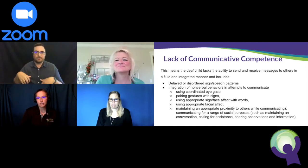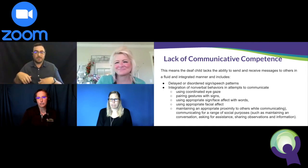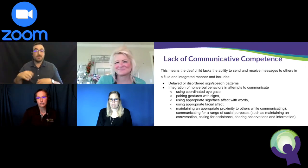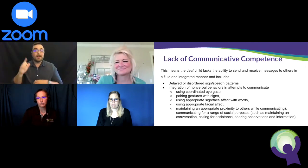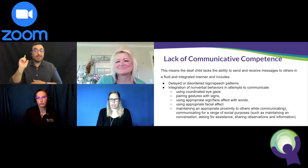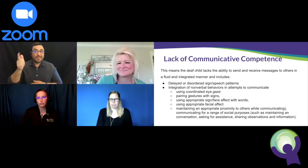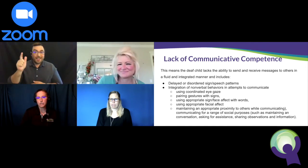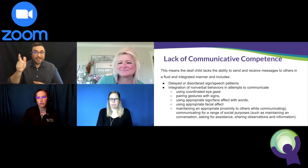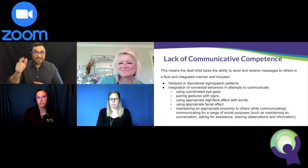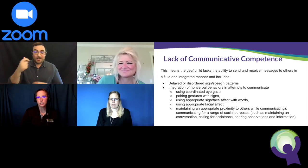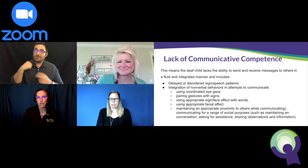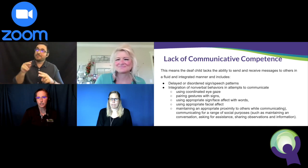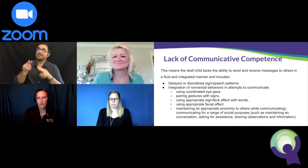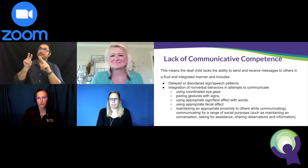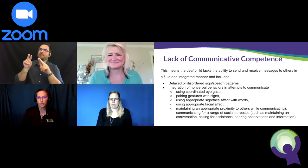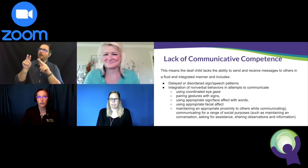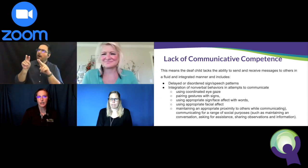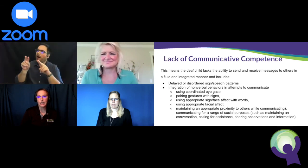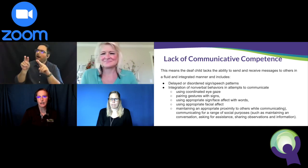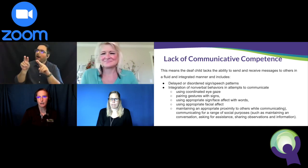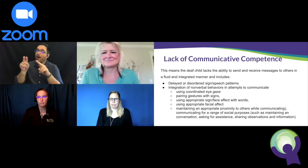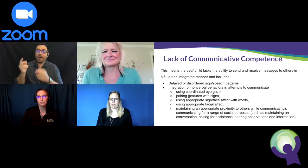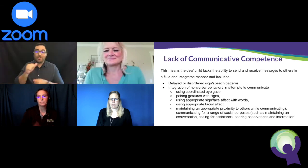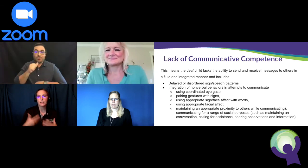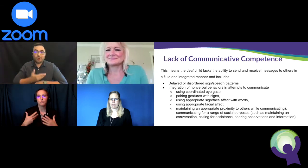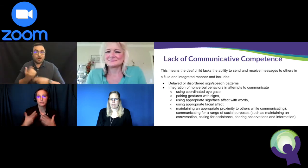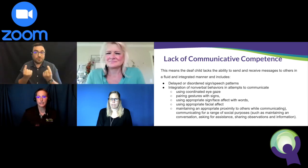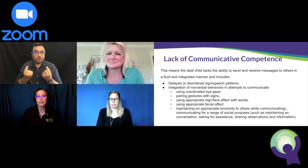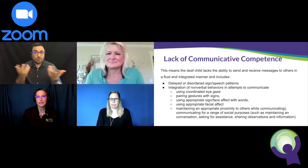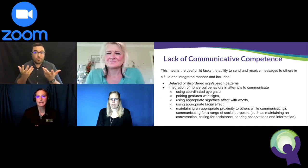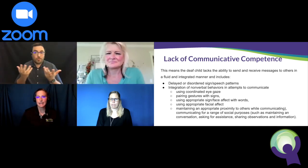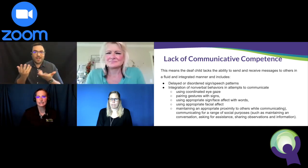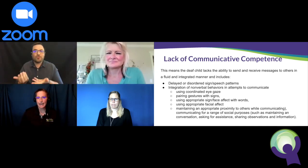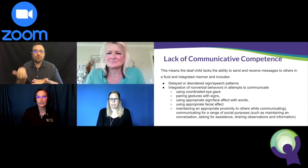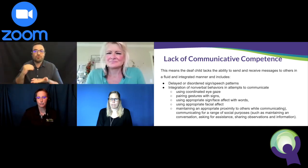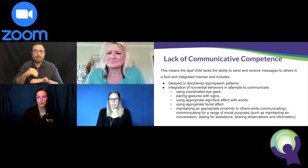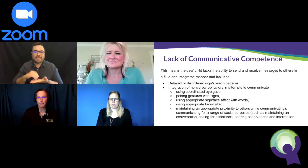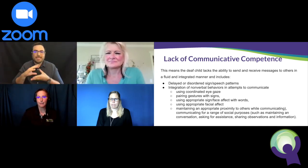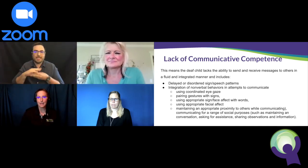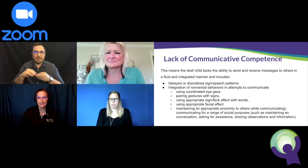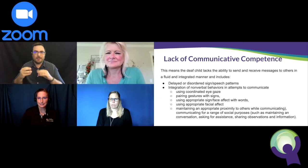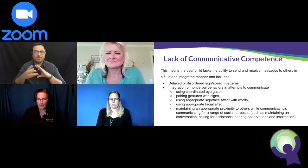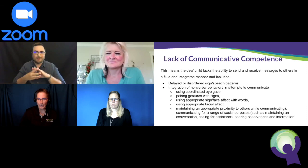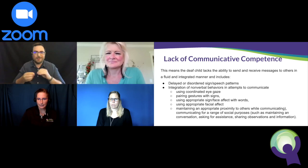in the rearview mirror and she saw the daughter repeating exactly what the mom had signed